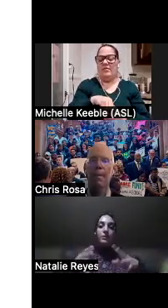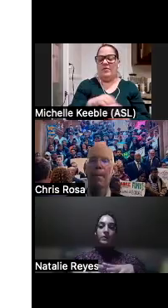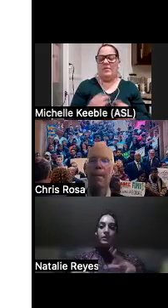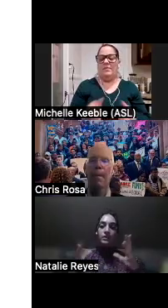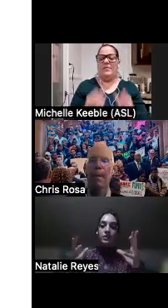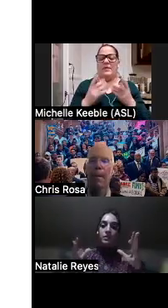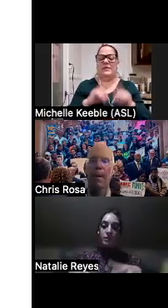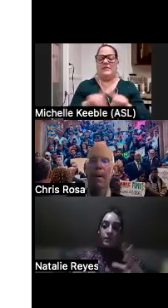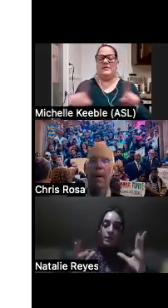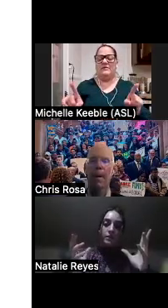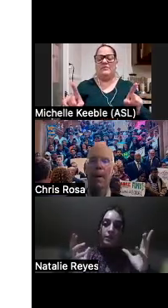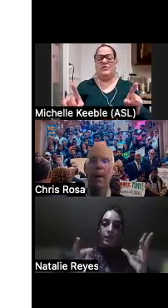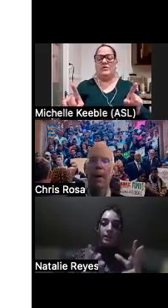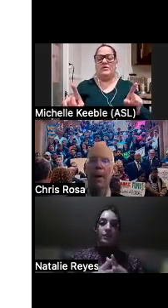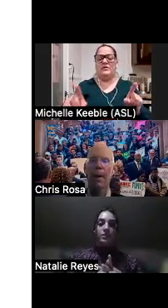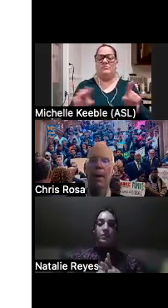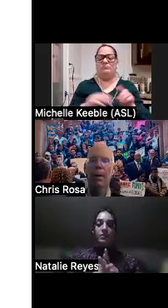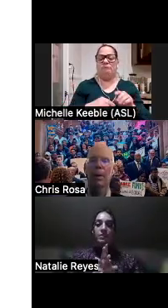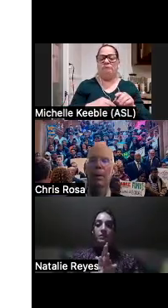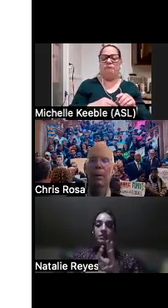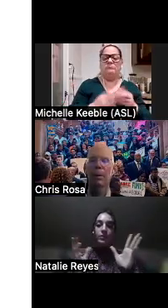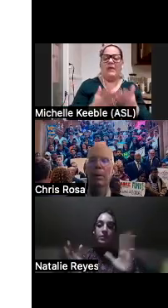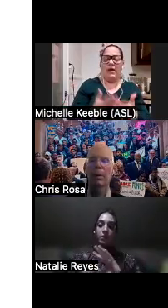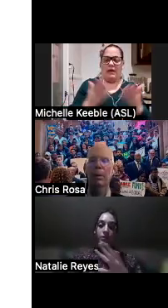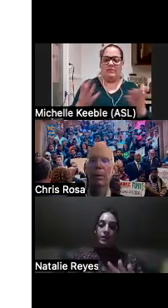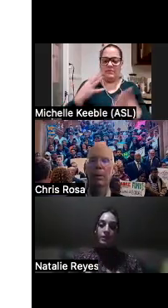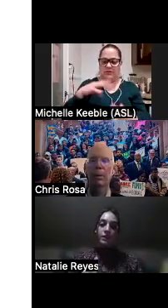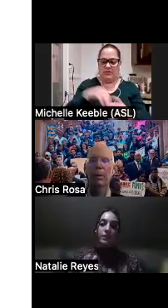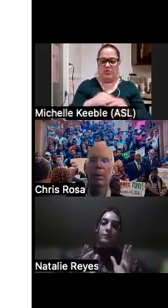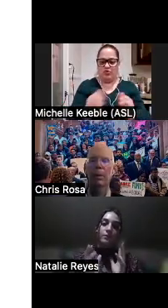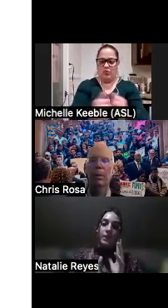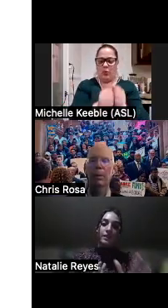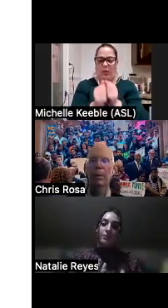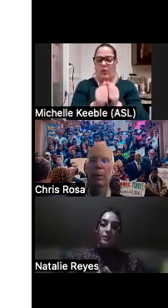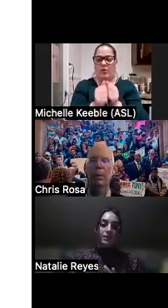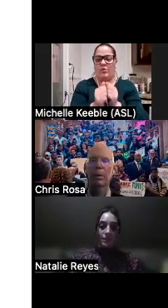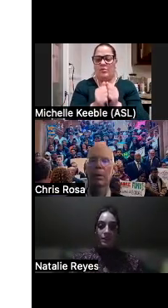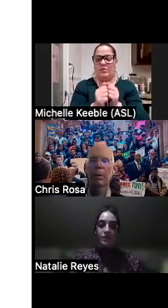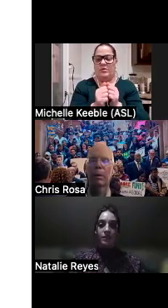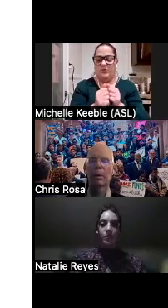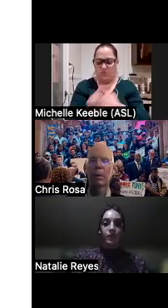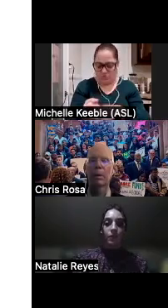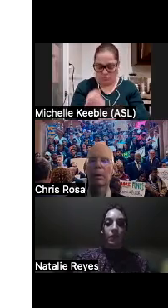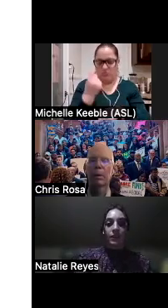reproductions artifacts and like just put them all together and making it make sense with what